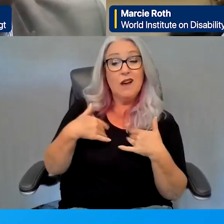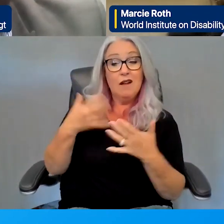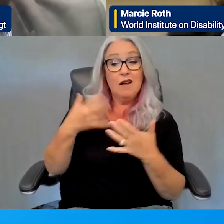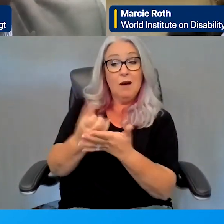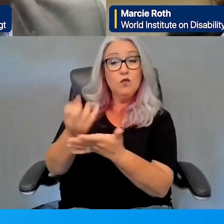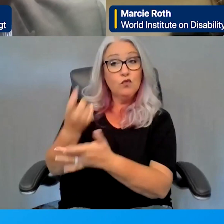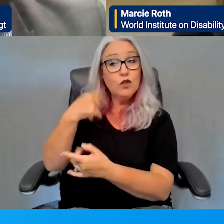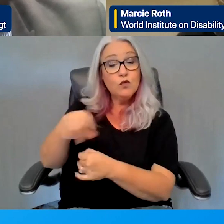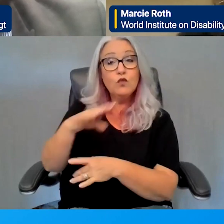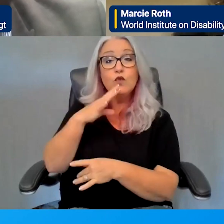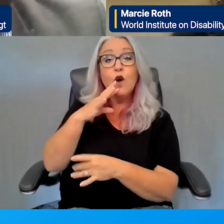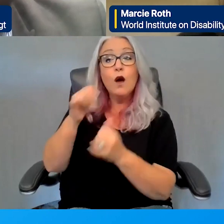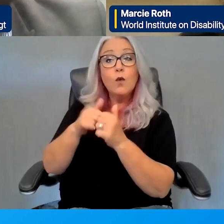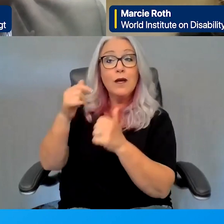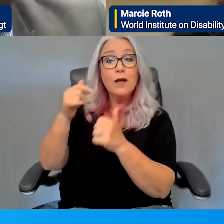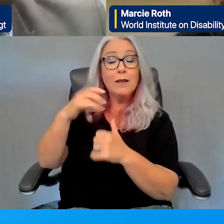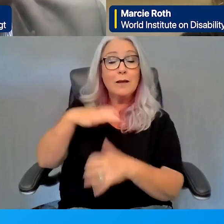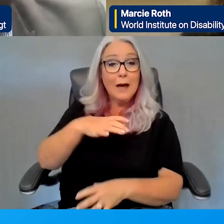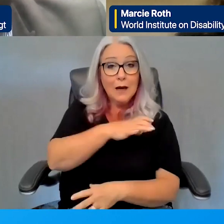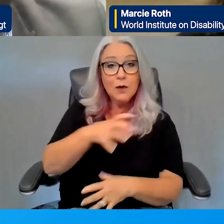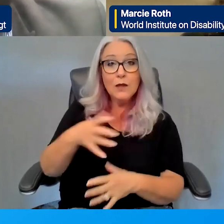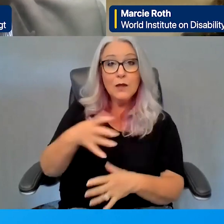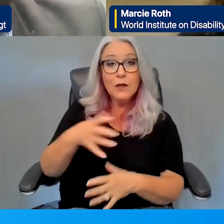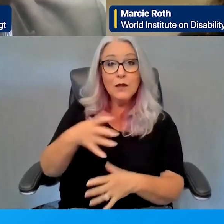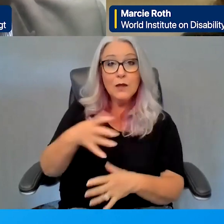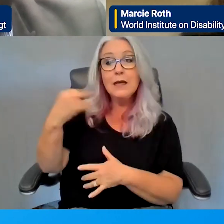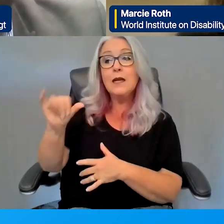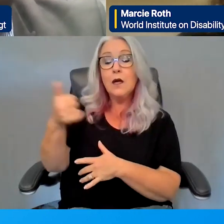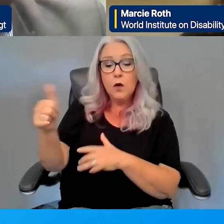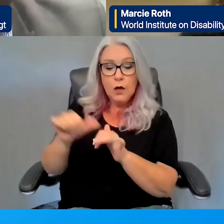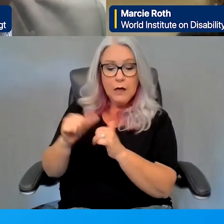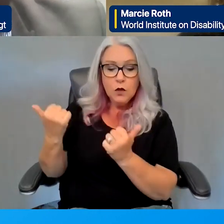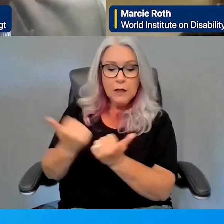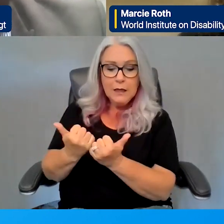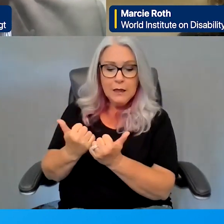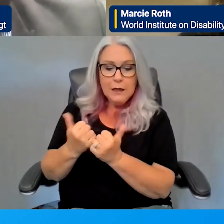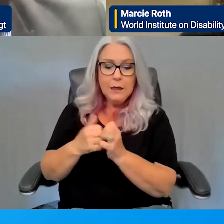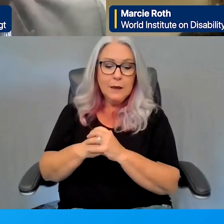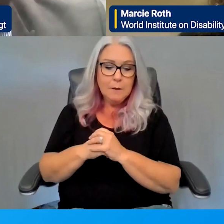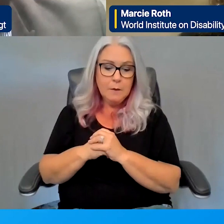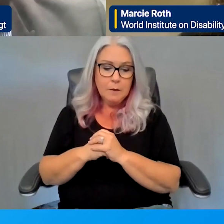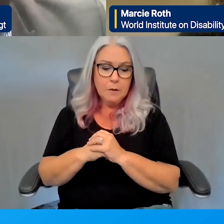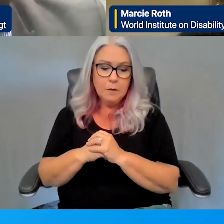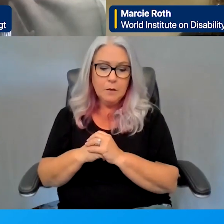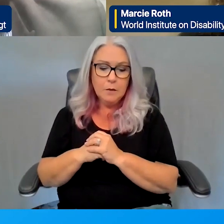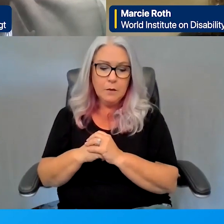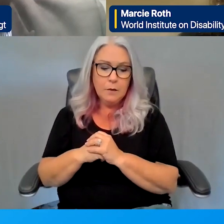Federal Government, Federal agencies that are responsible for emergency management and disasters. What needs to be